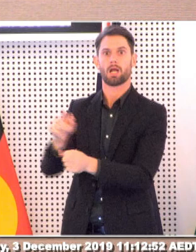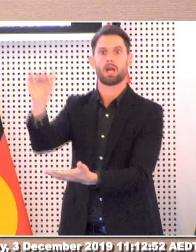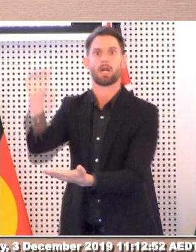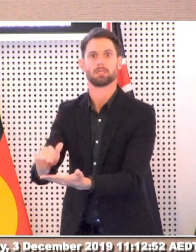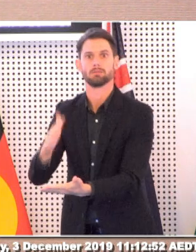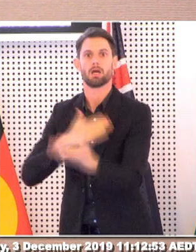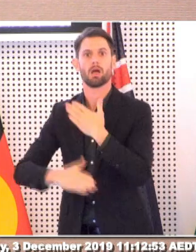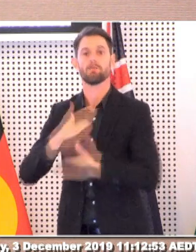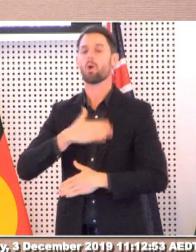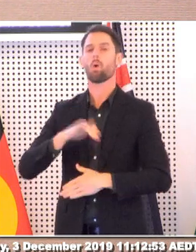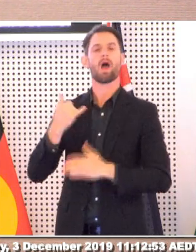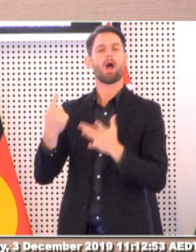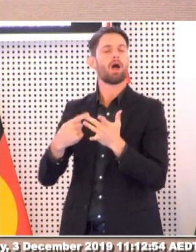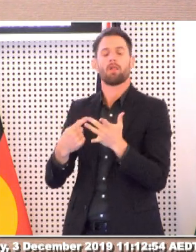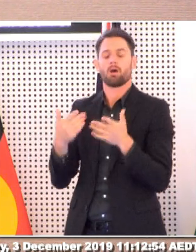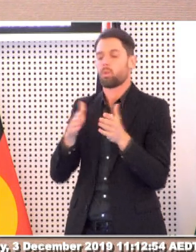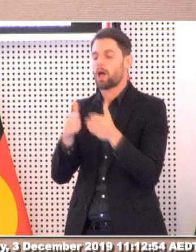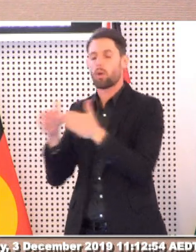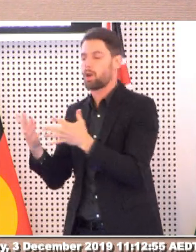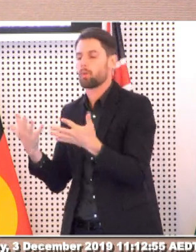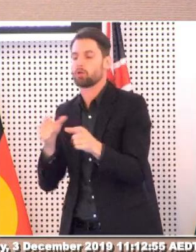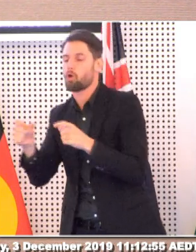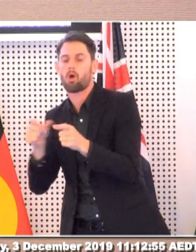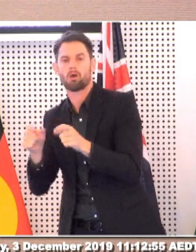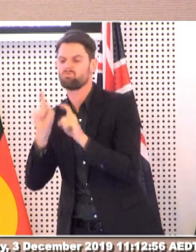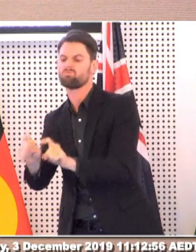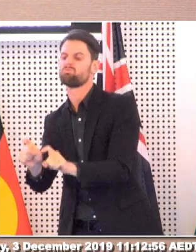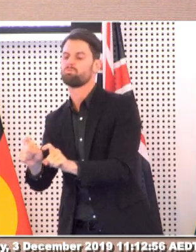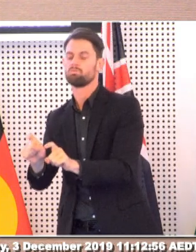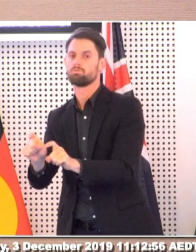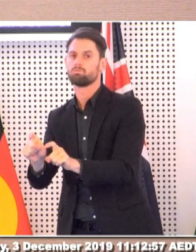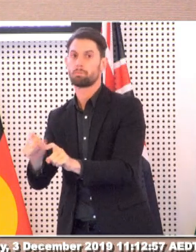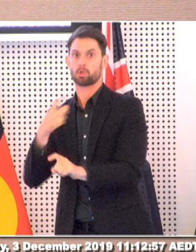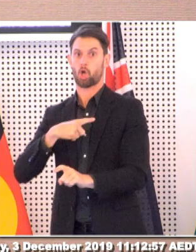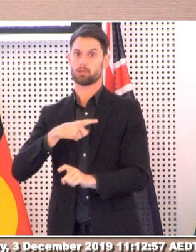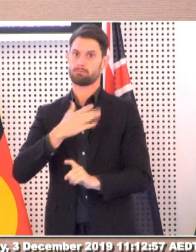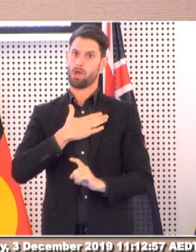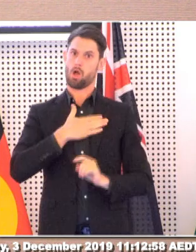forms of controlling where people go, so that they then are not feeling like they are in threat.